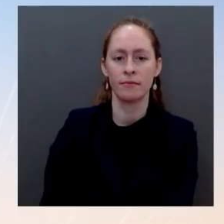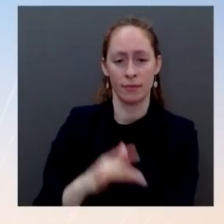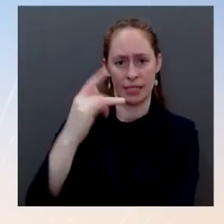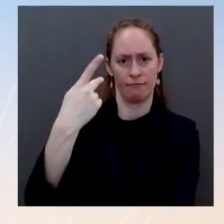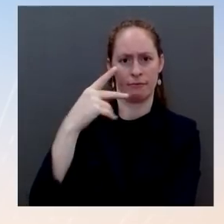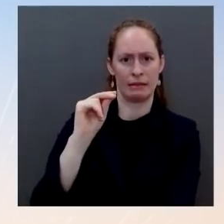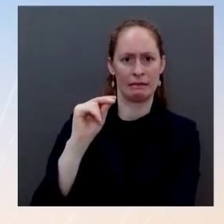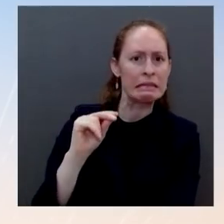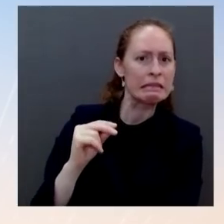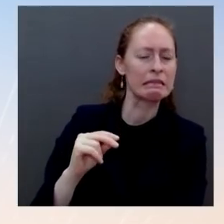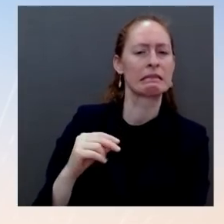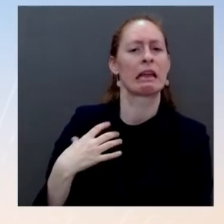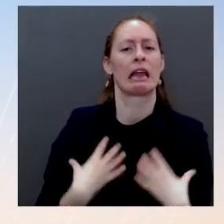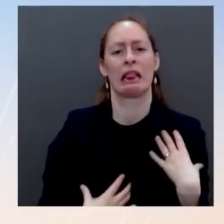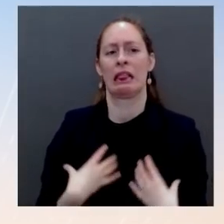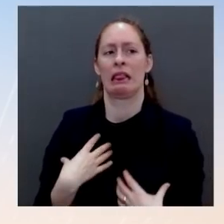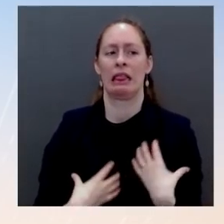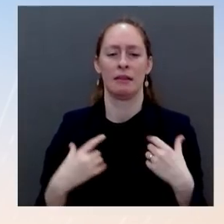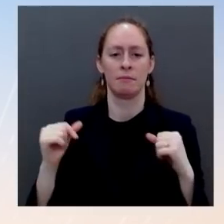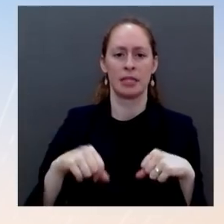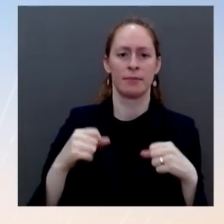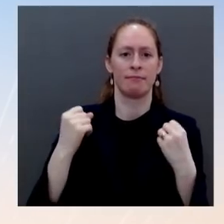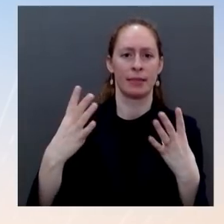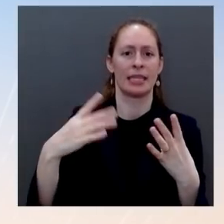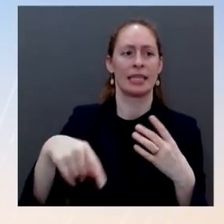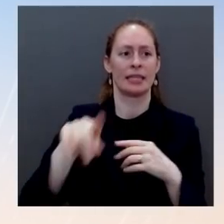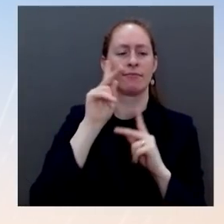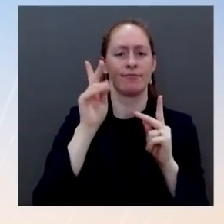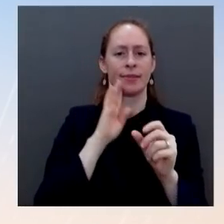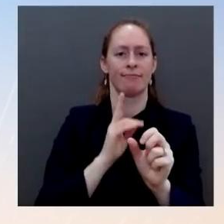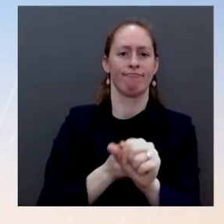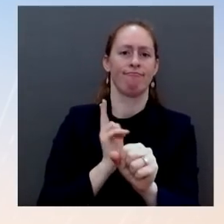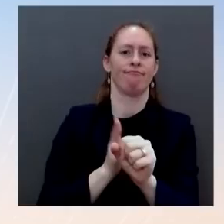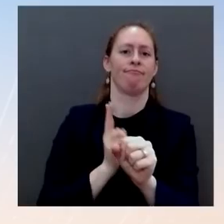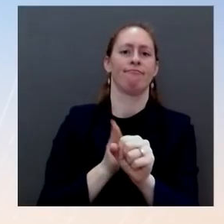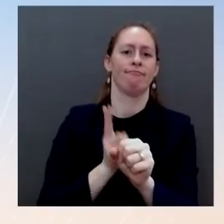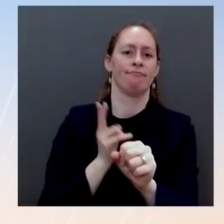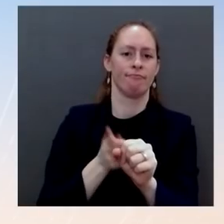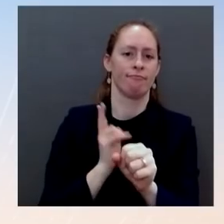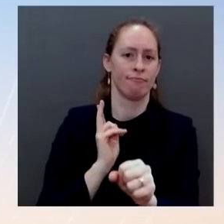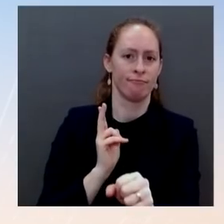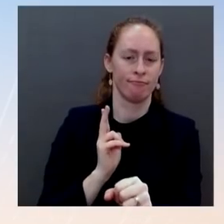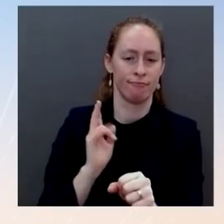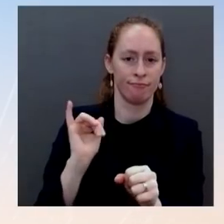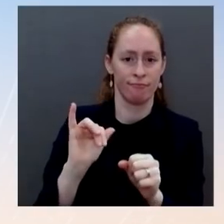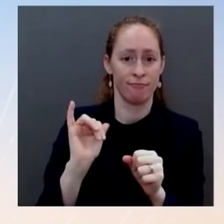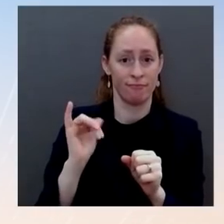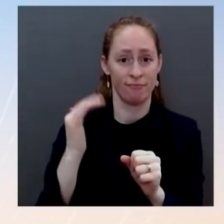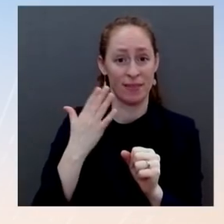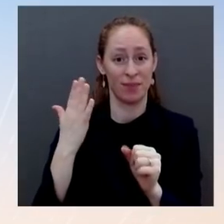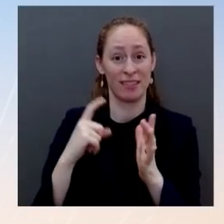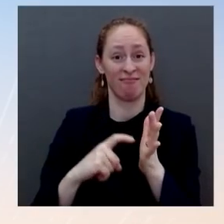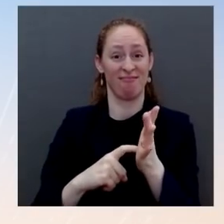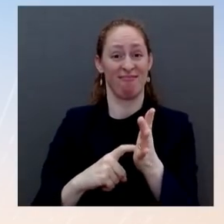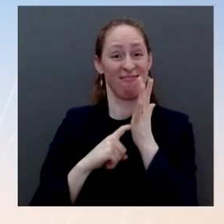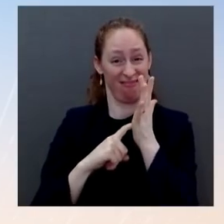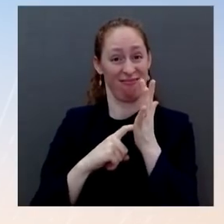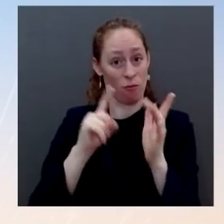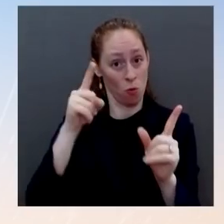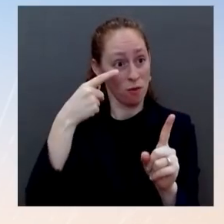demonstrate why this mandate could be problematic for many businesses out there? Ms. Psaki: Well, we know that more than 60 percent of businesses on their own accord have